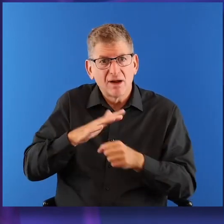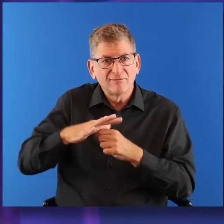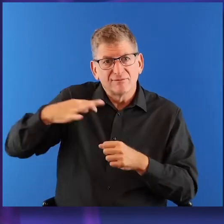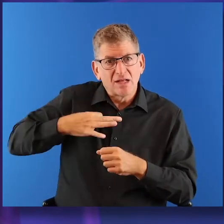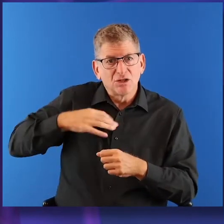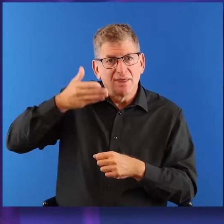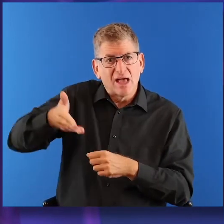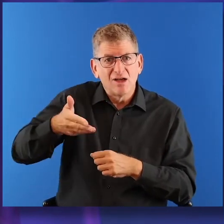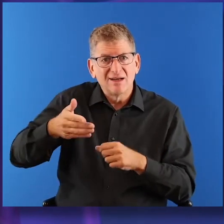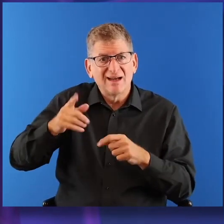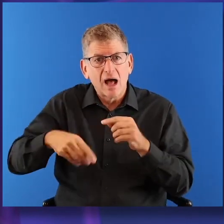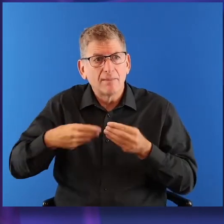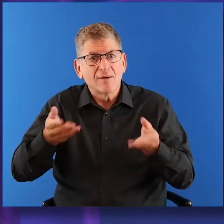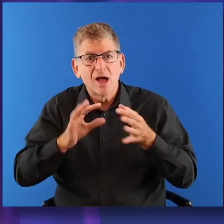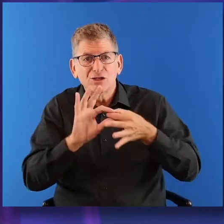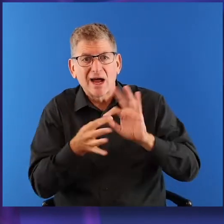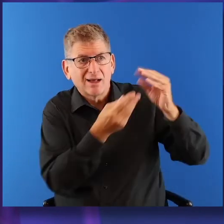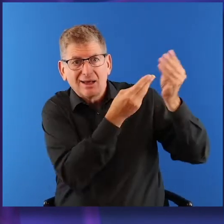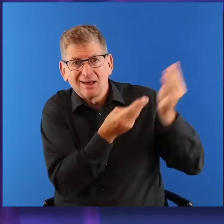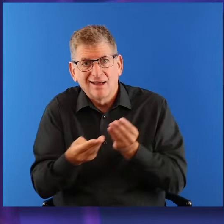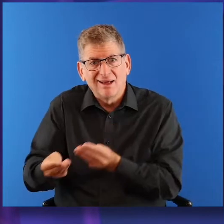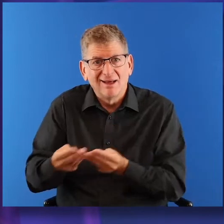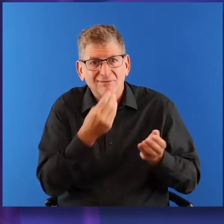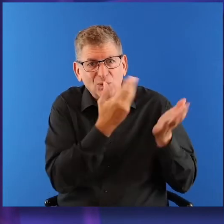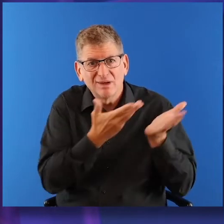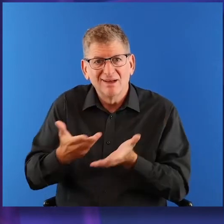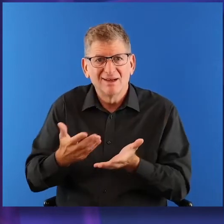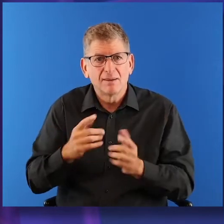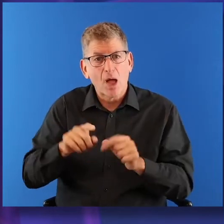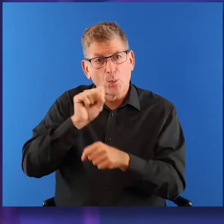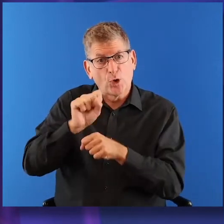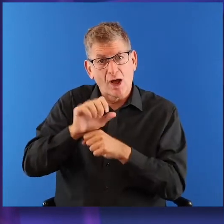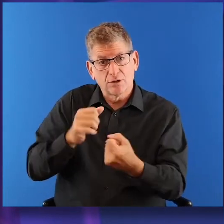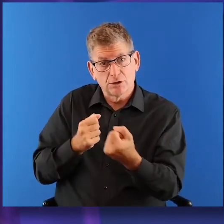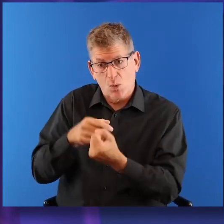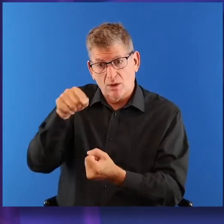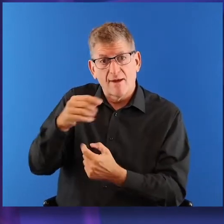you had an economic impact that led to increased food insecurity, yes, that's food work,